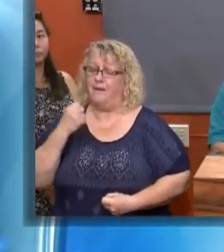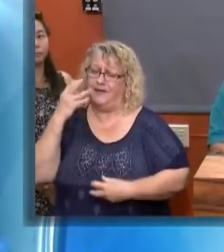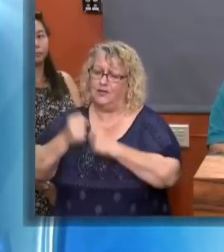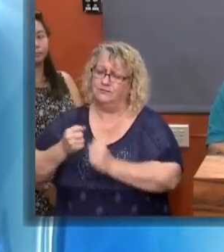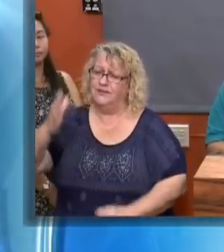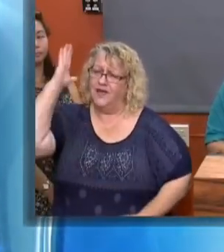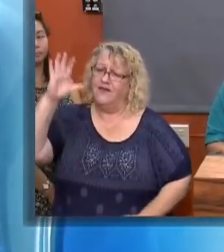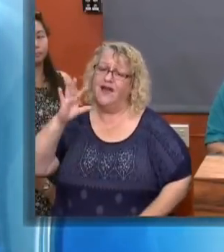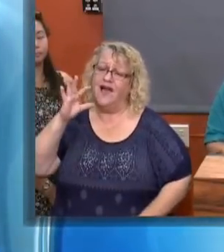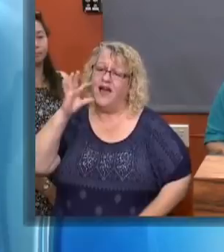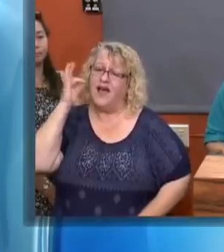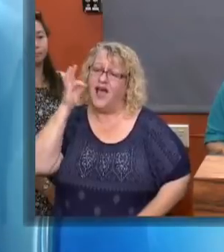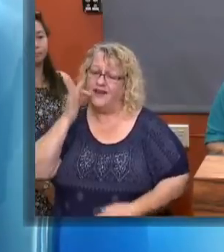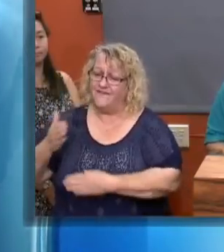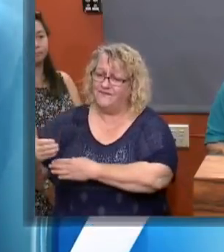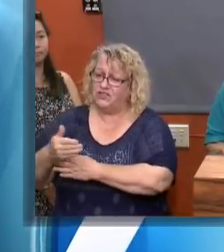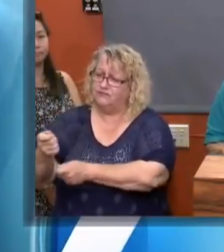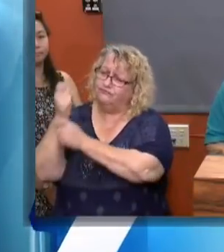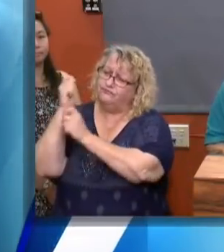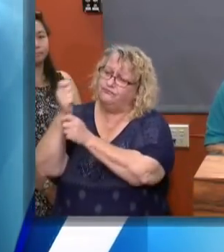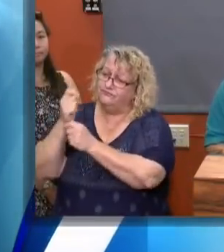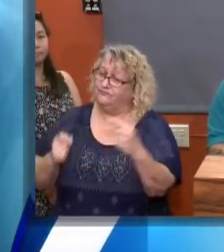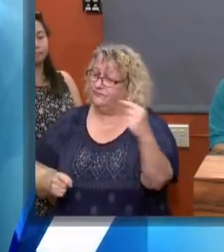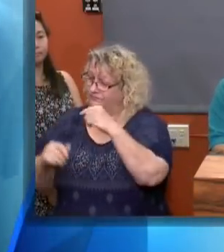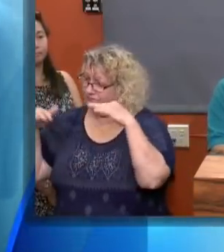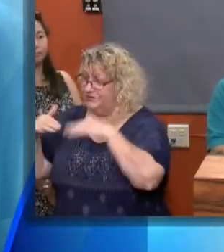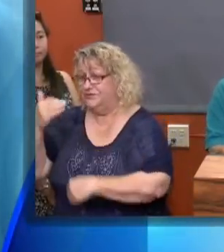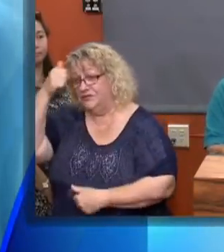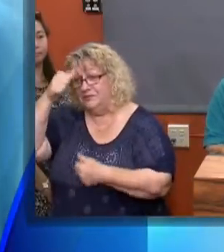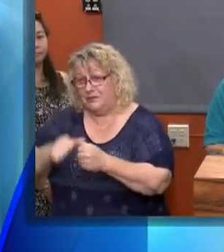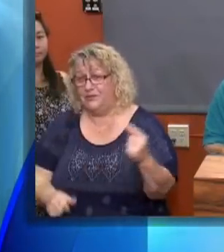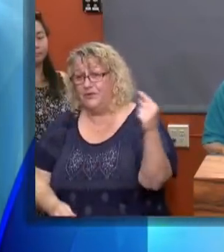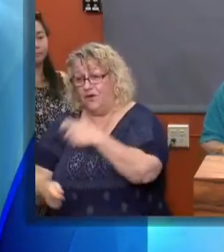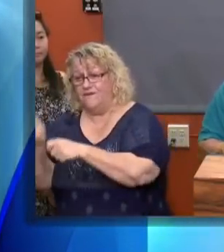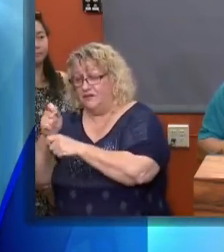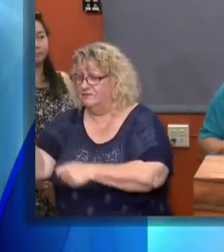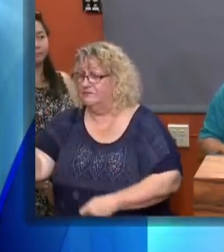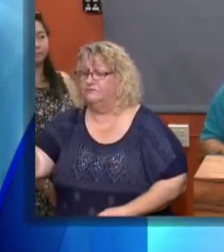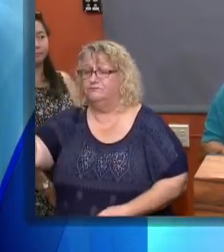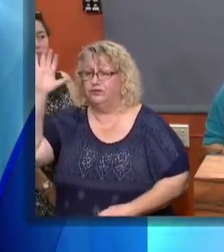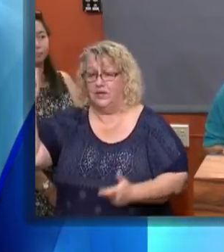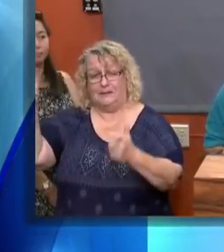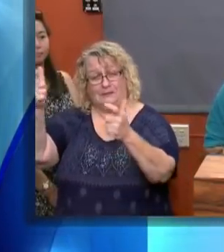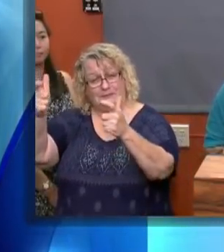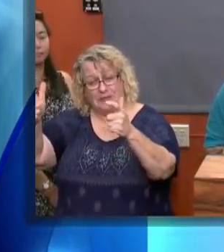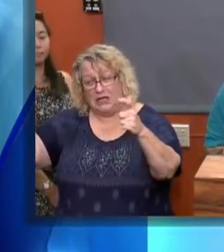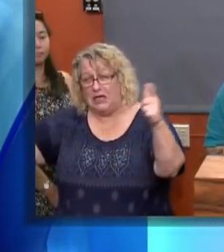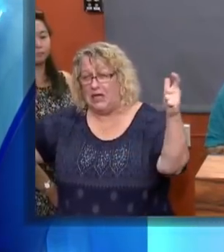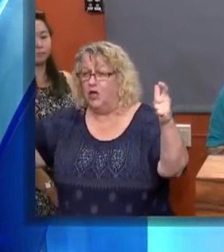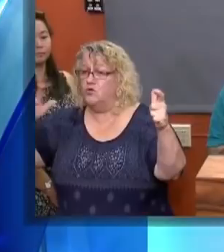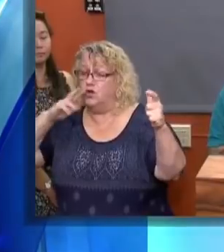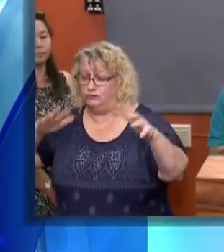LOOK ON THE RIGHT, YOU'LL SEE NUUANU RESERVOIR NUMBER 4. WHERE WE USED TO, MANY YEARS AGO, HAVE CAT FISSURE, FISHING, IF SOME OF YOU HAVE